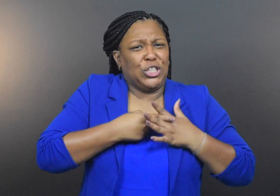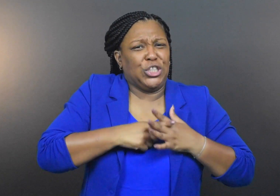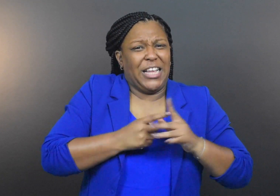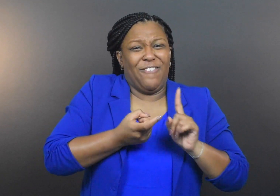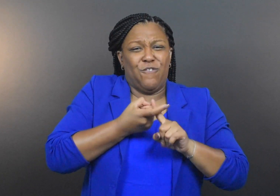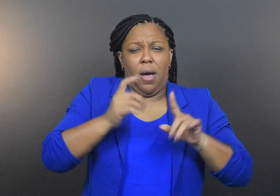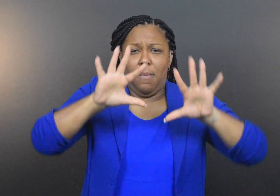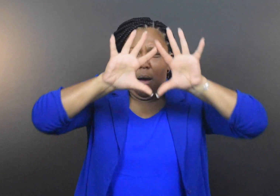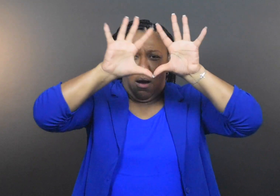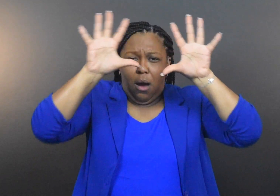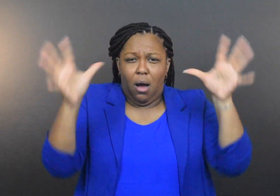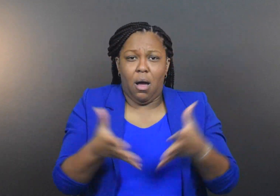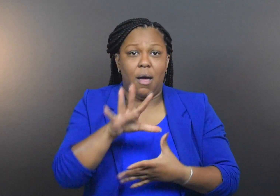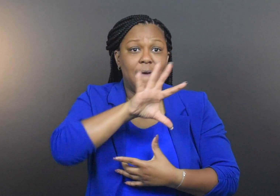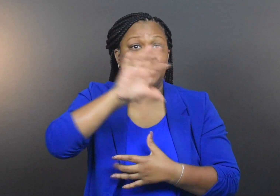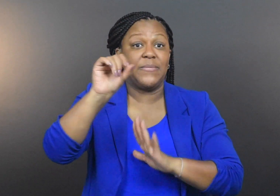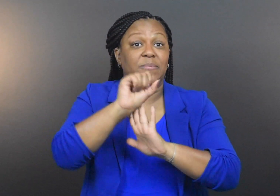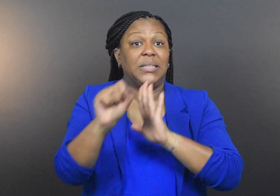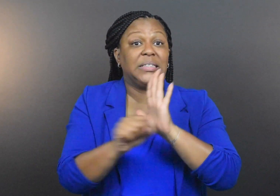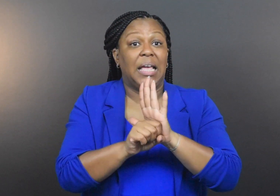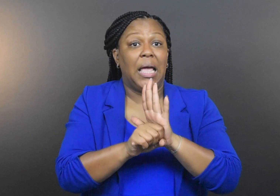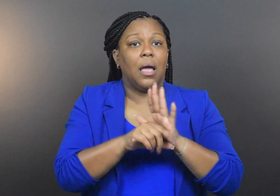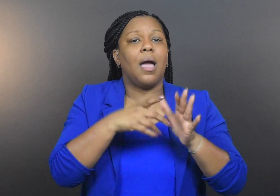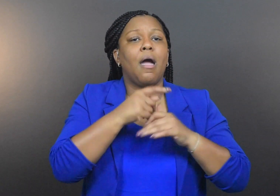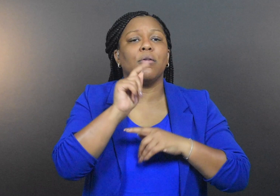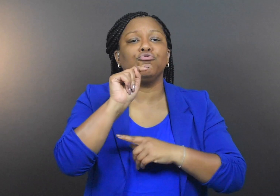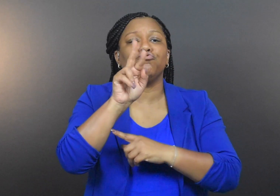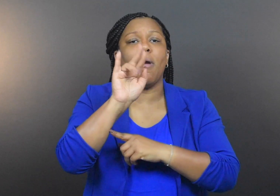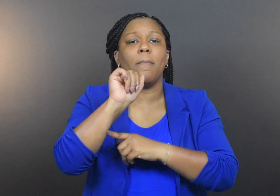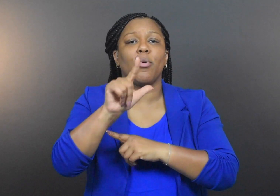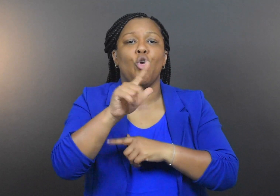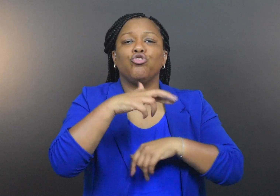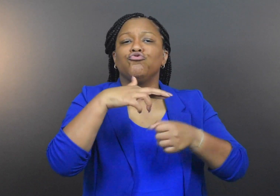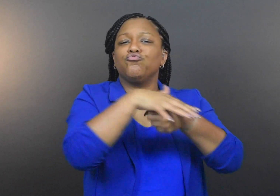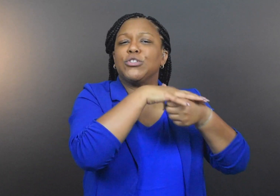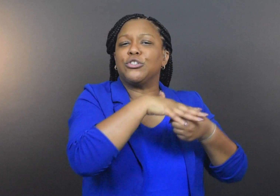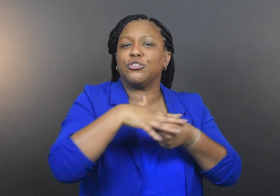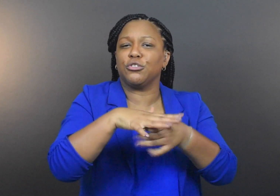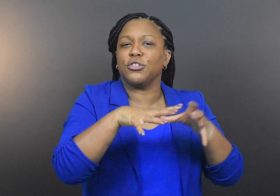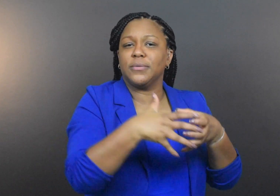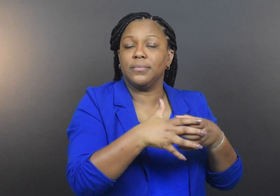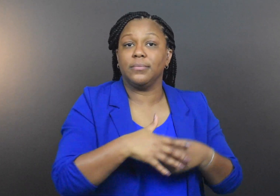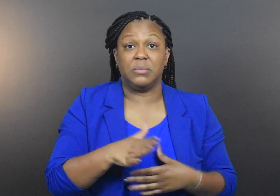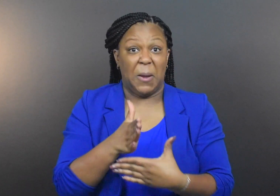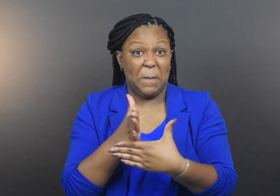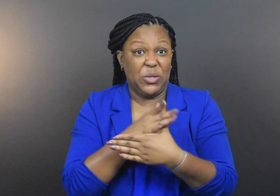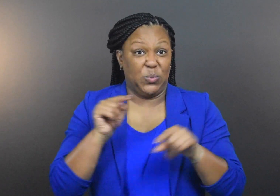The data originated from all 50 states and all tribal regions. Between them, they had